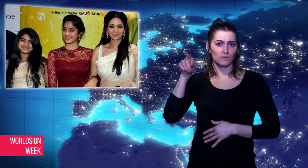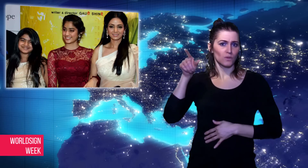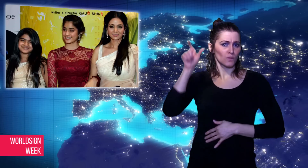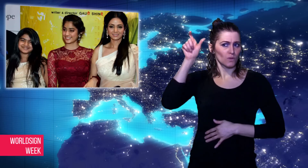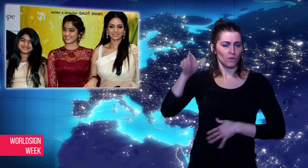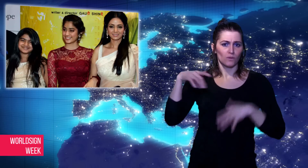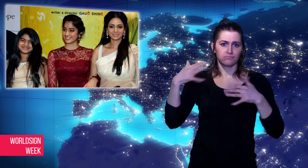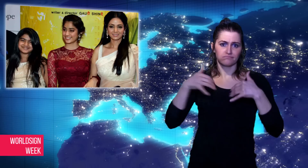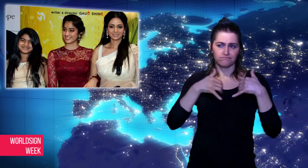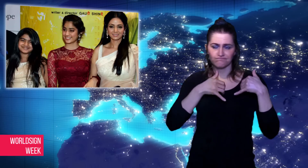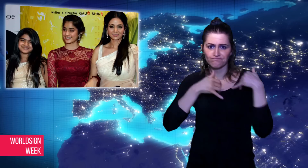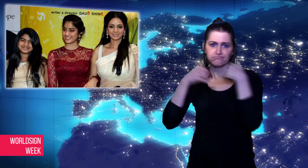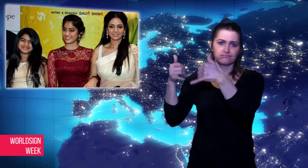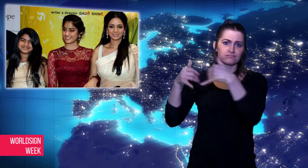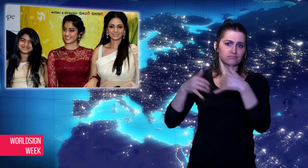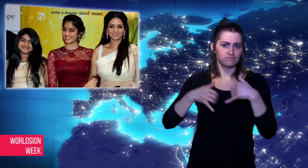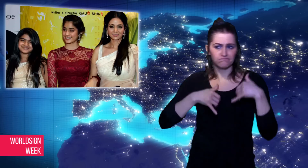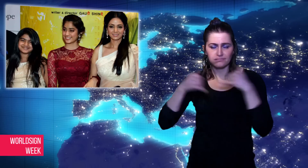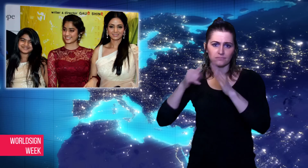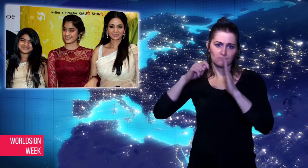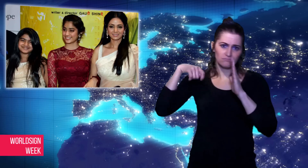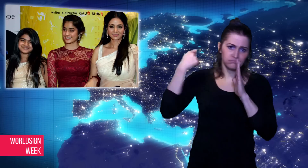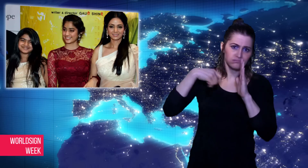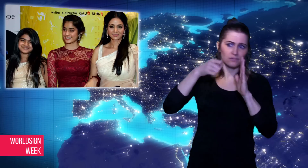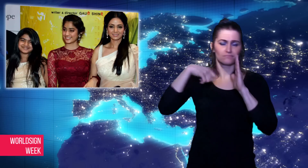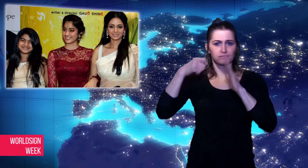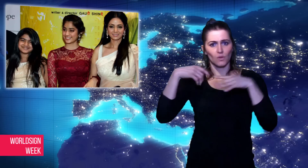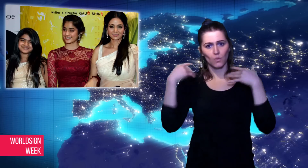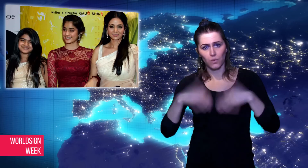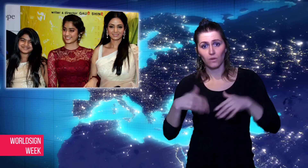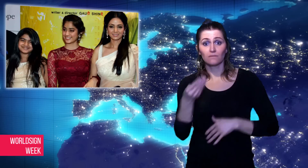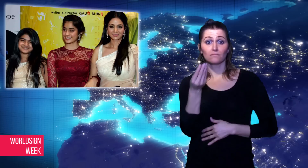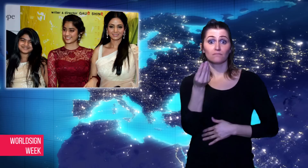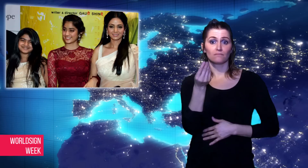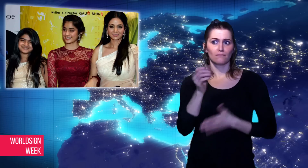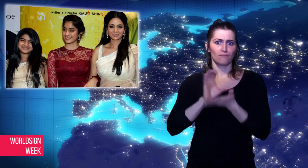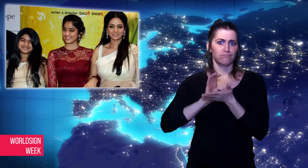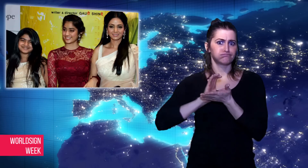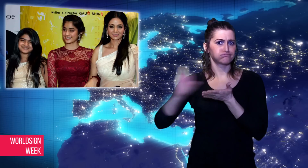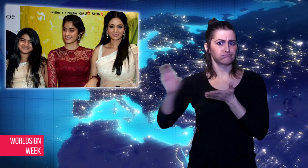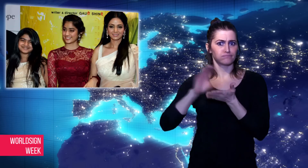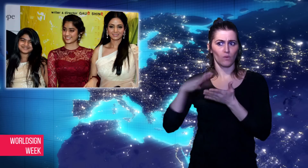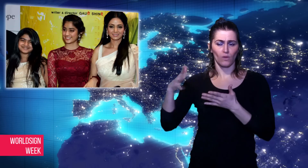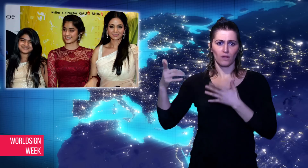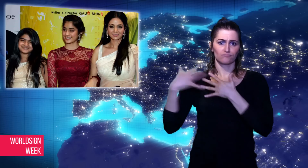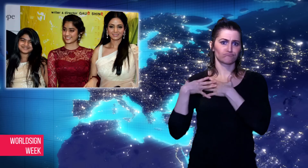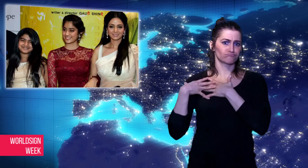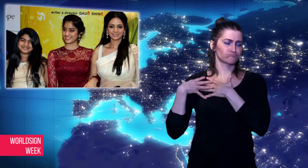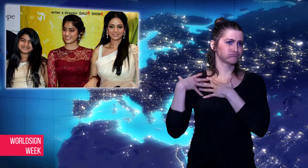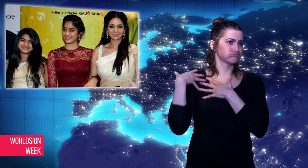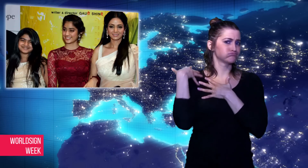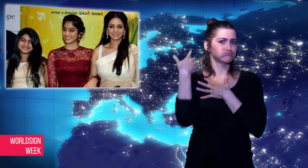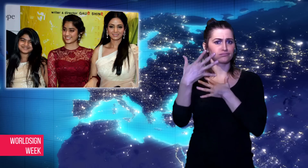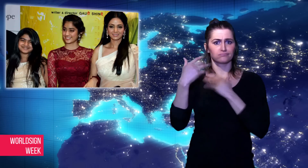star and becoming one of the most